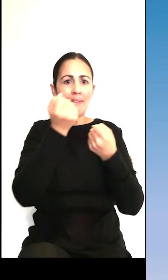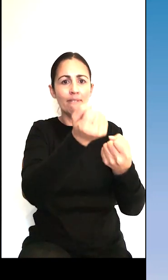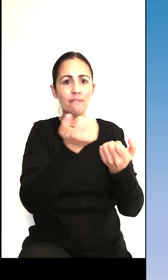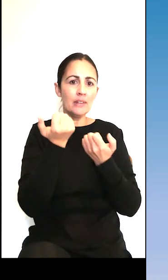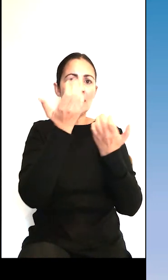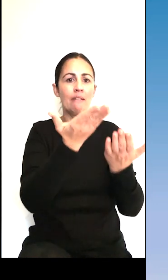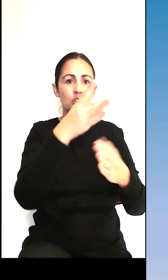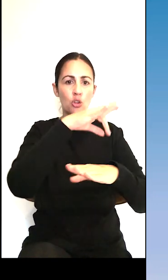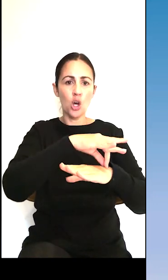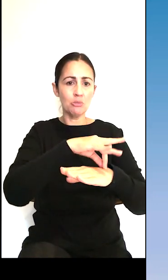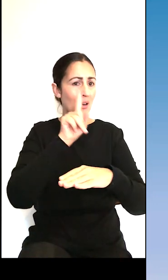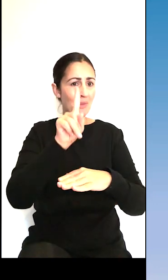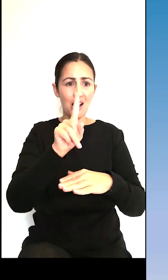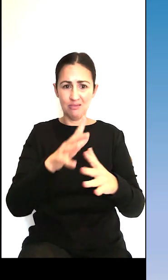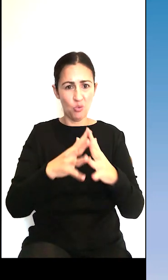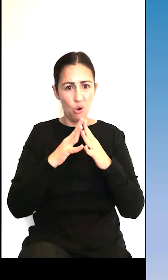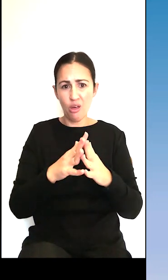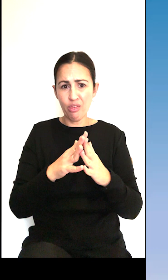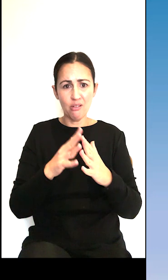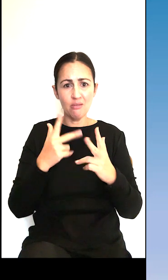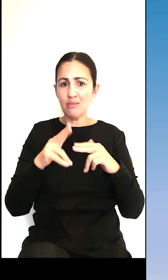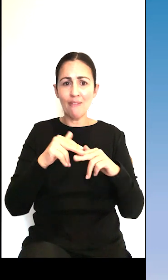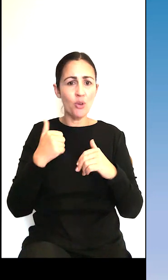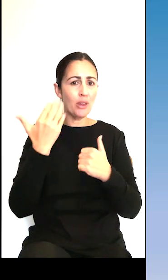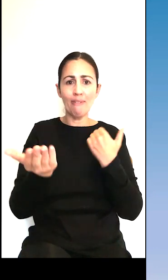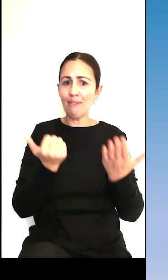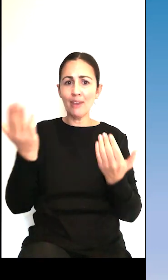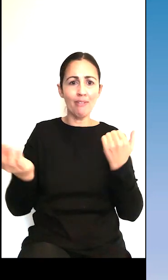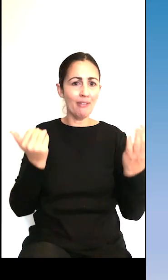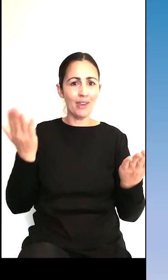the more widely shared your advance care plan or directive, you know